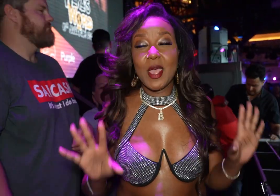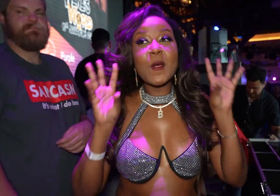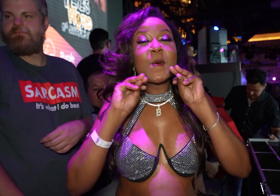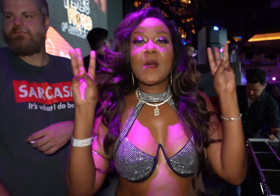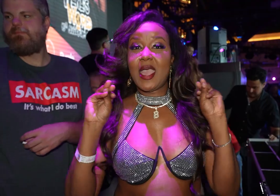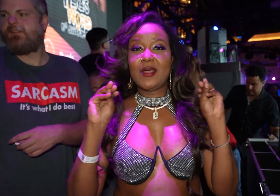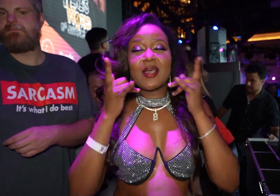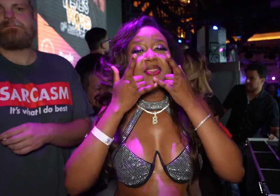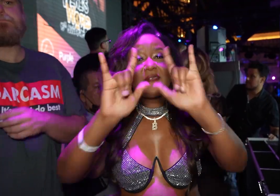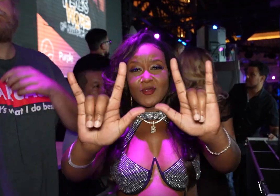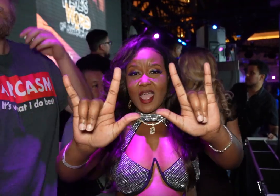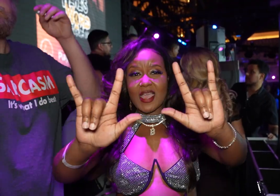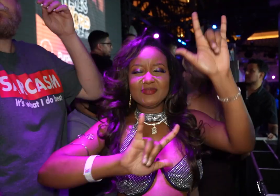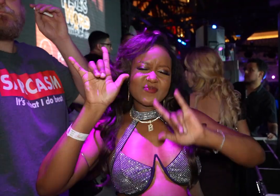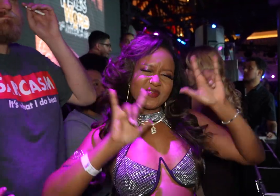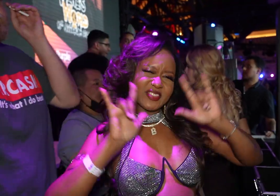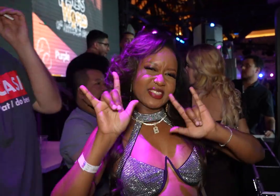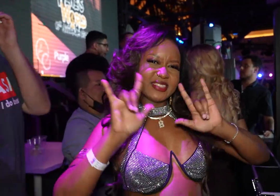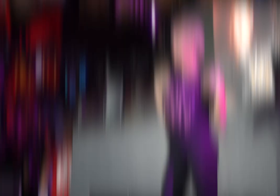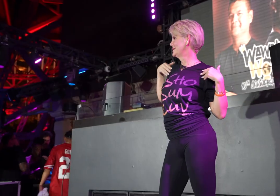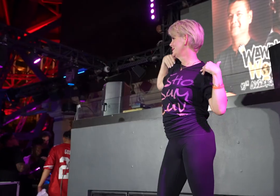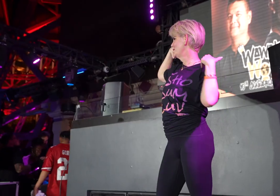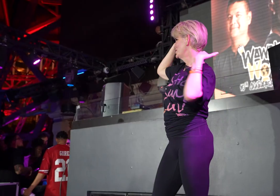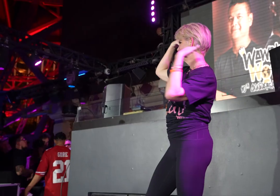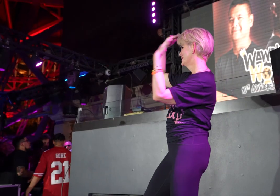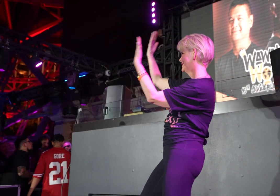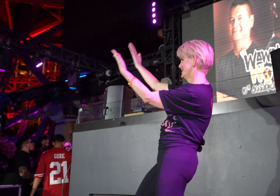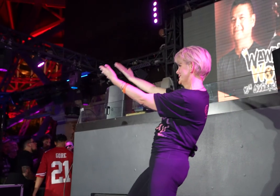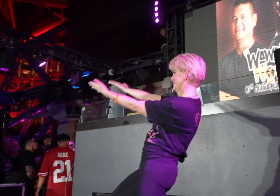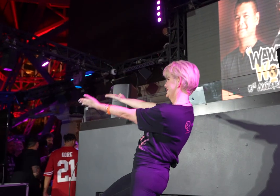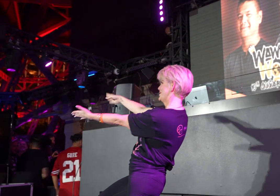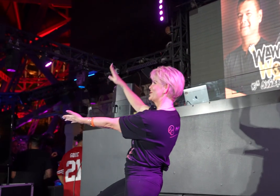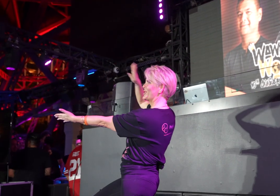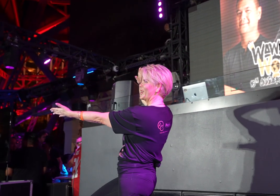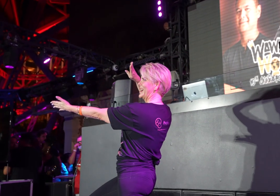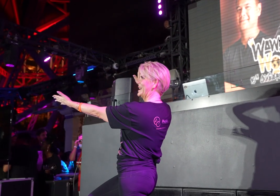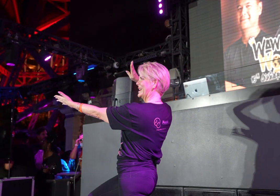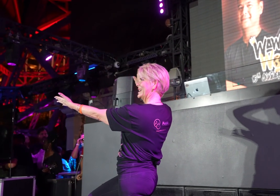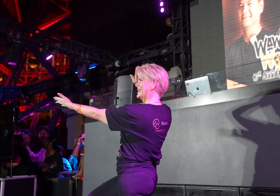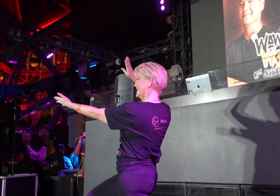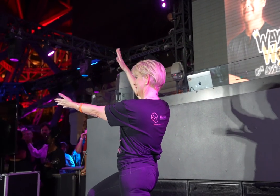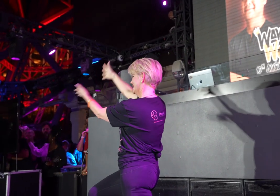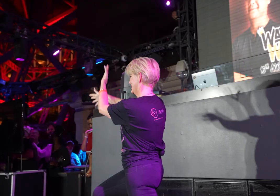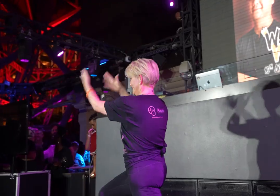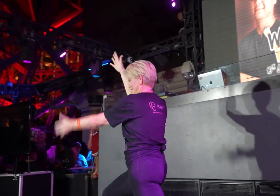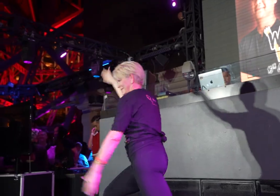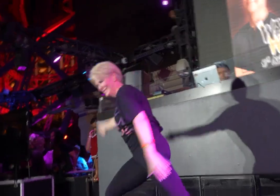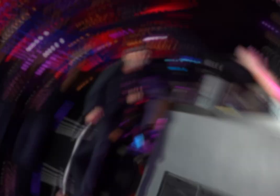Wow, love you guys! Introducing Troy!